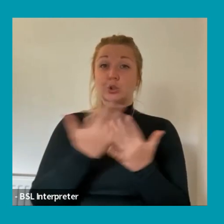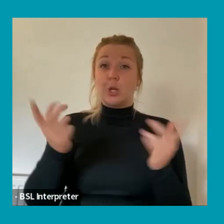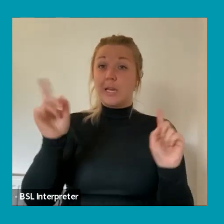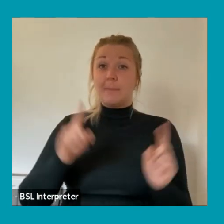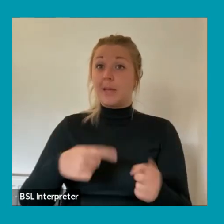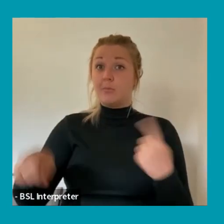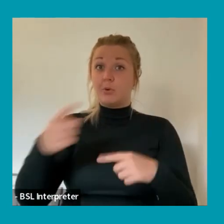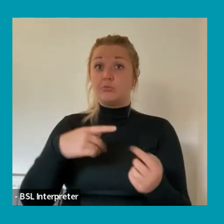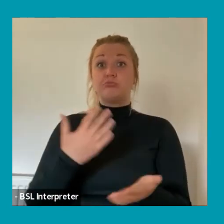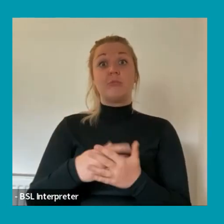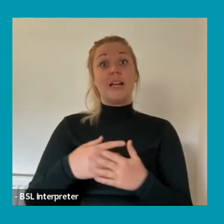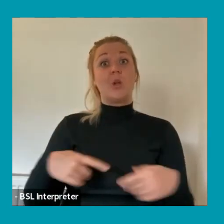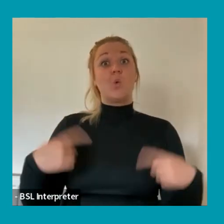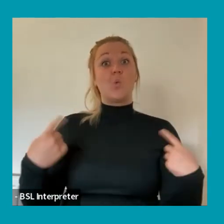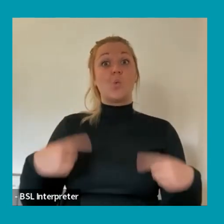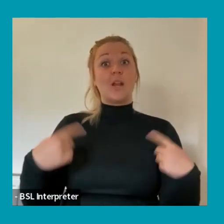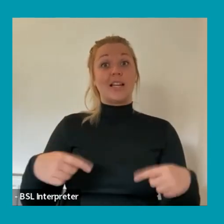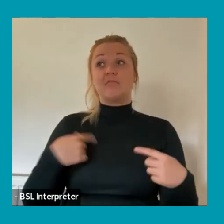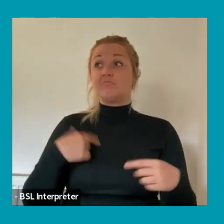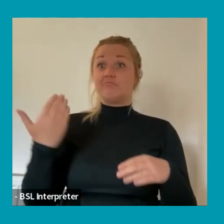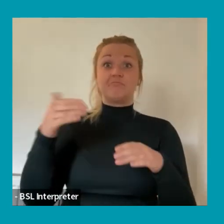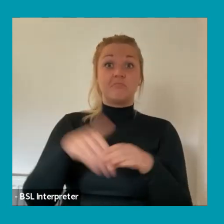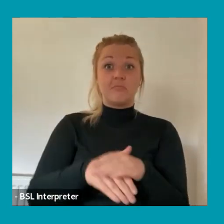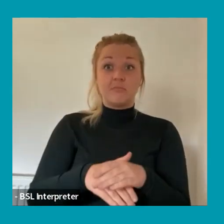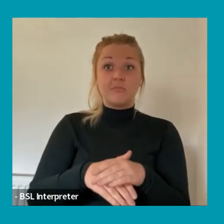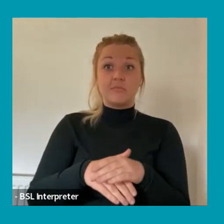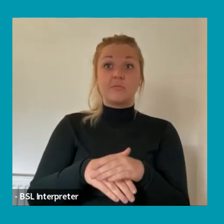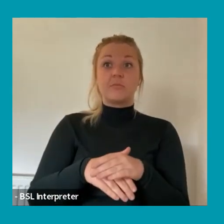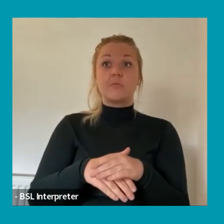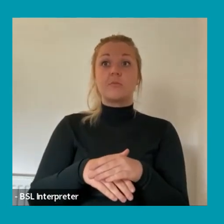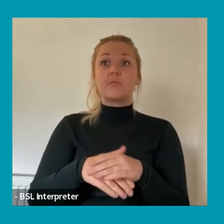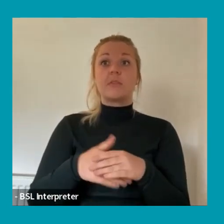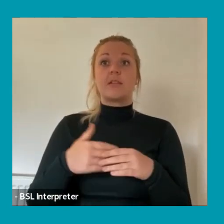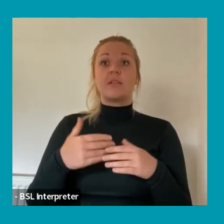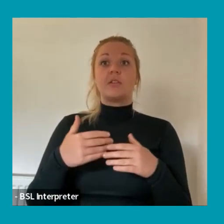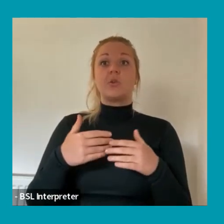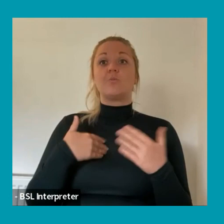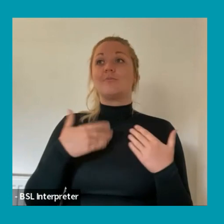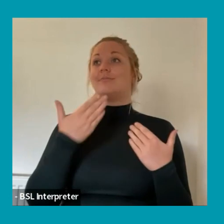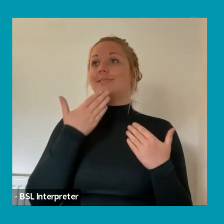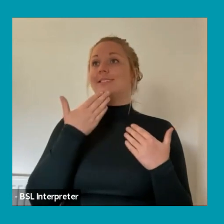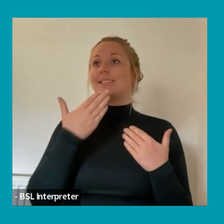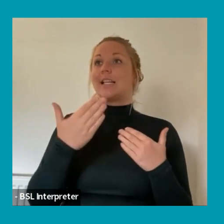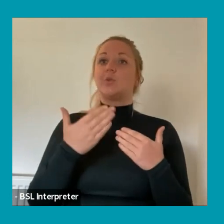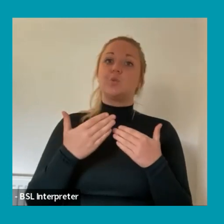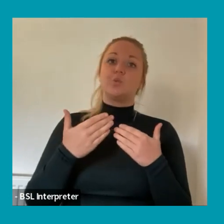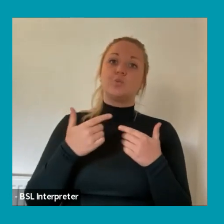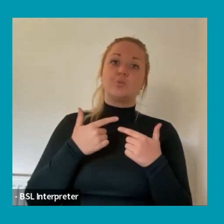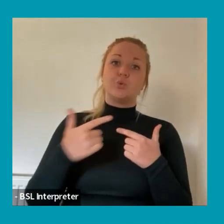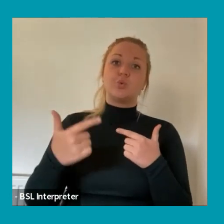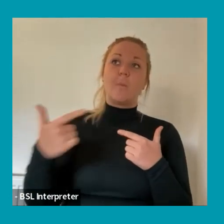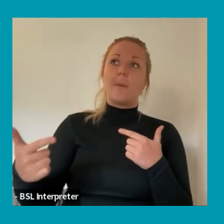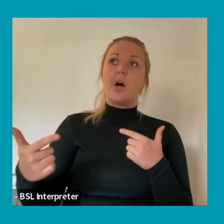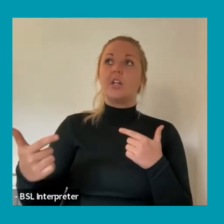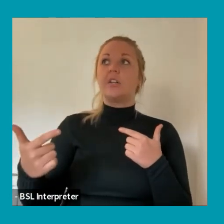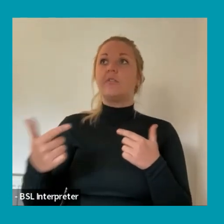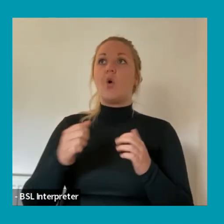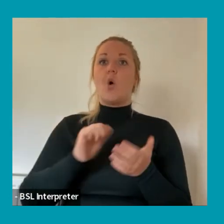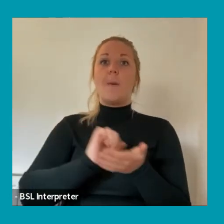As each one got published, we got more and more feedback of thank you so much for you know publishing that and for raising that.